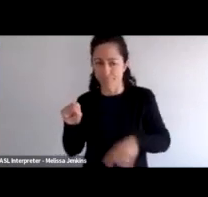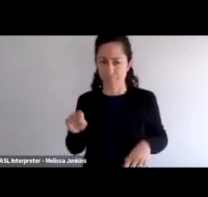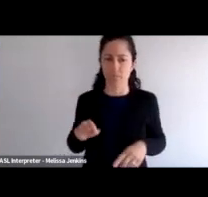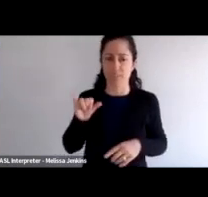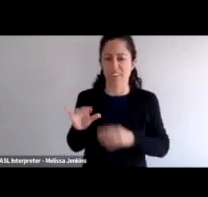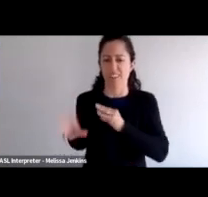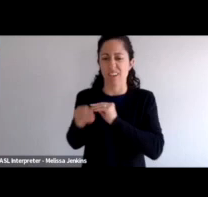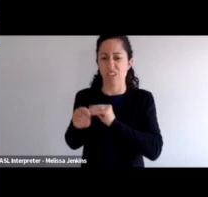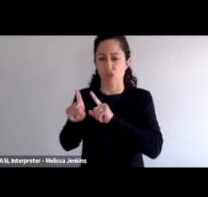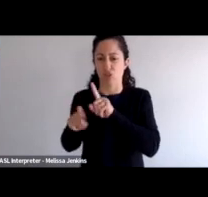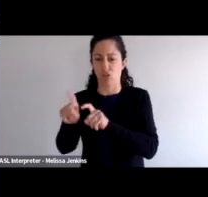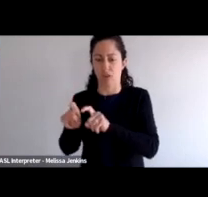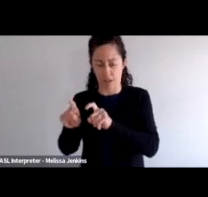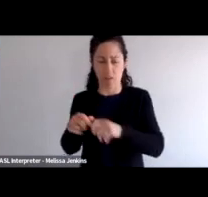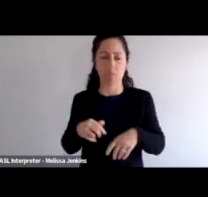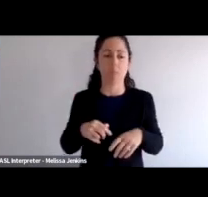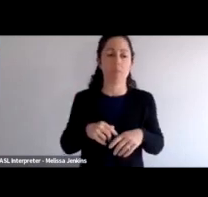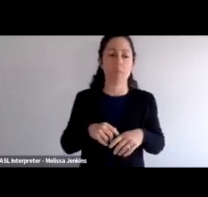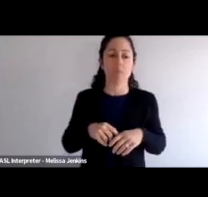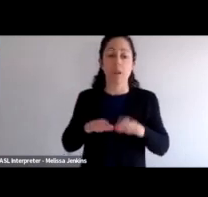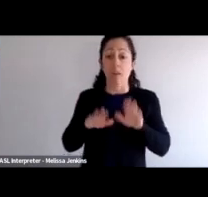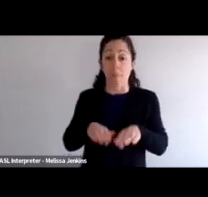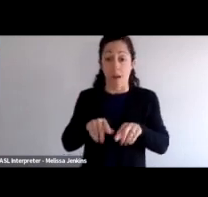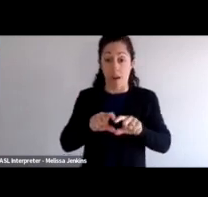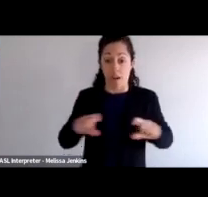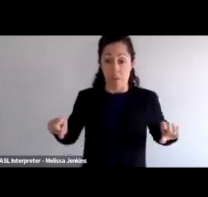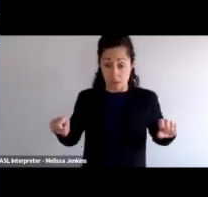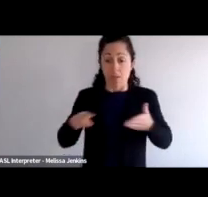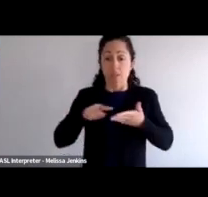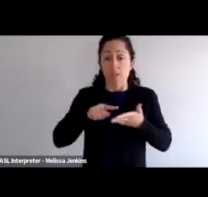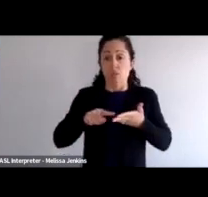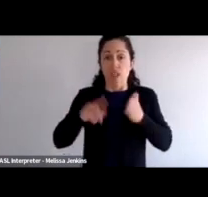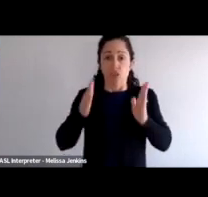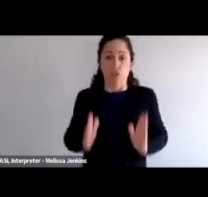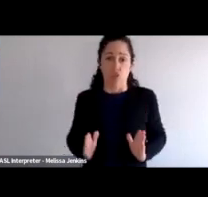At the bottom of the slide, we have the important researchers - again they could be from academic